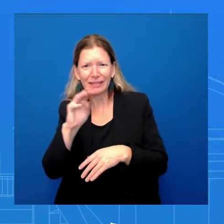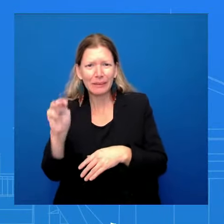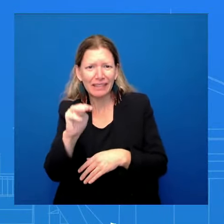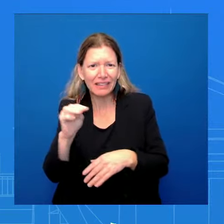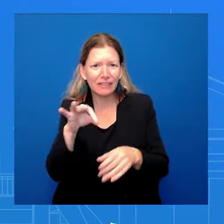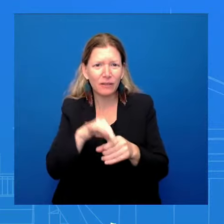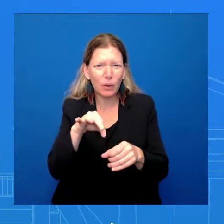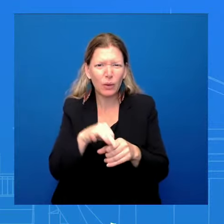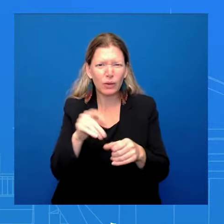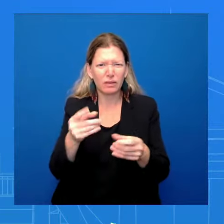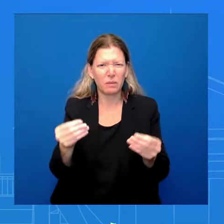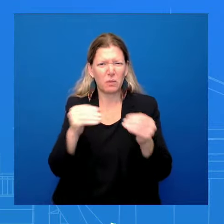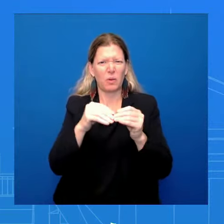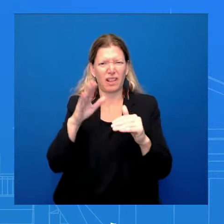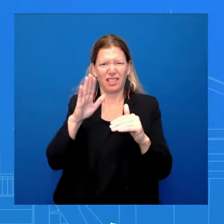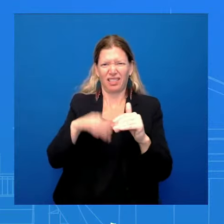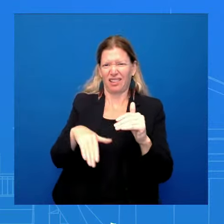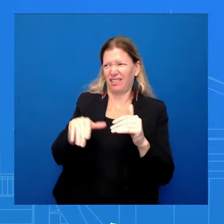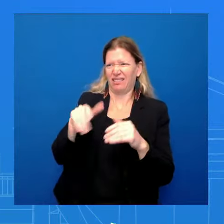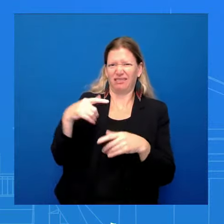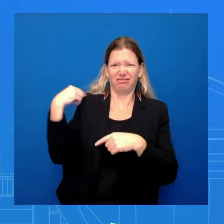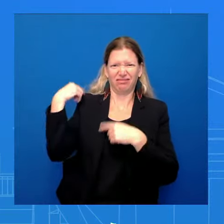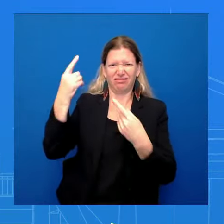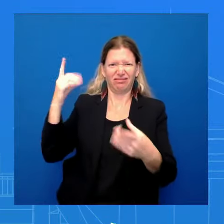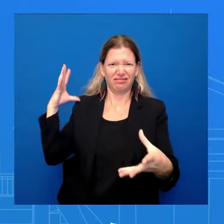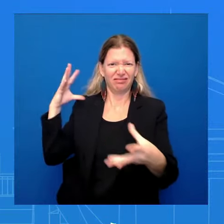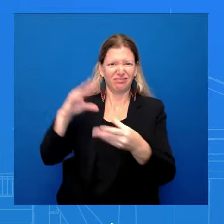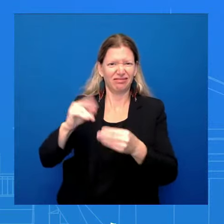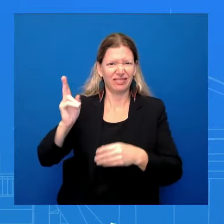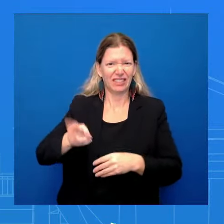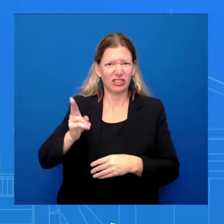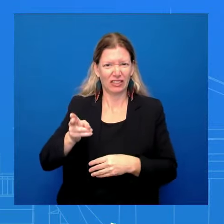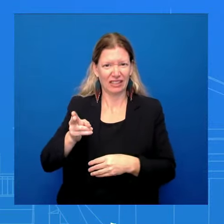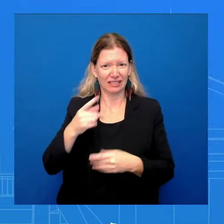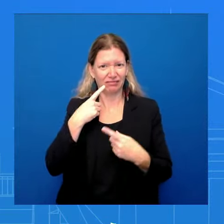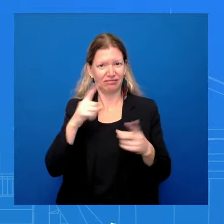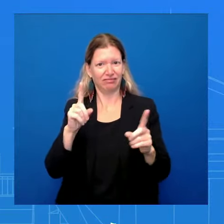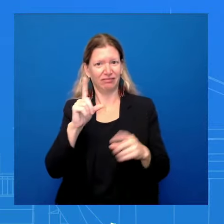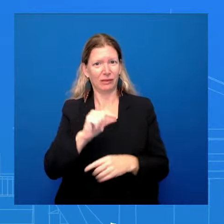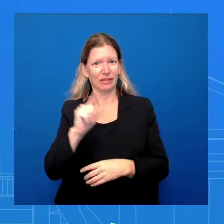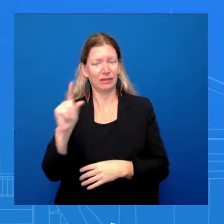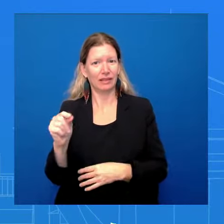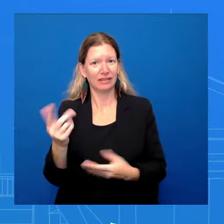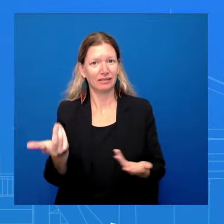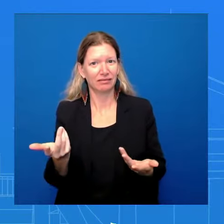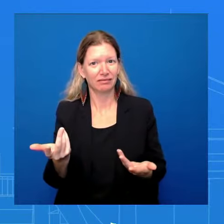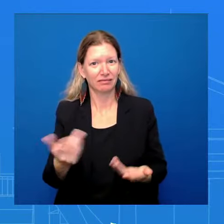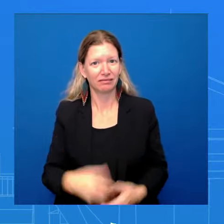And so, you know, I get the -- I get the question on age. Certainly, we all do.